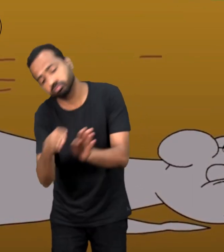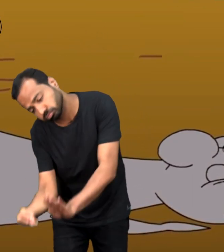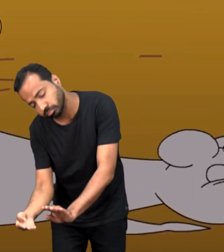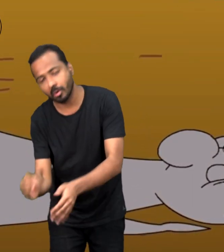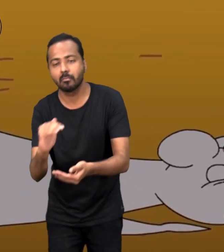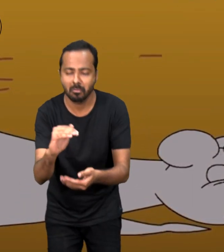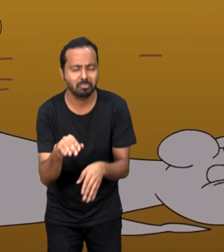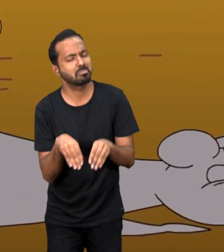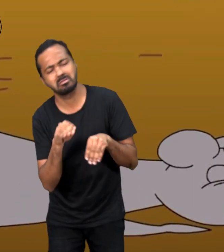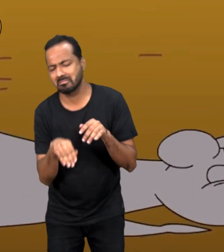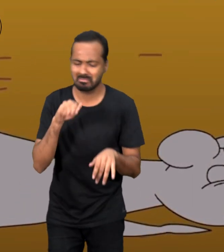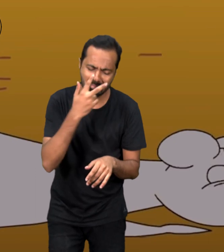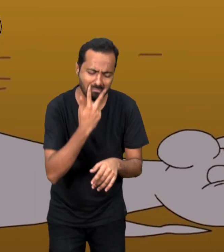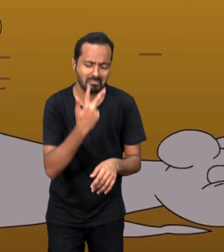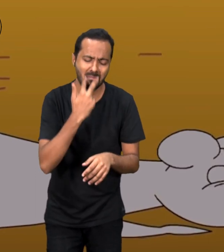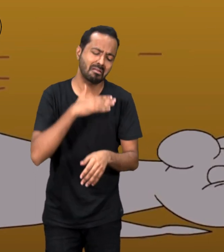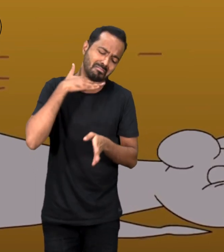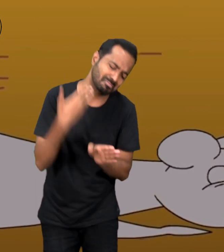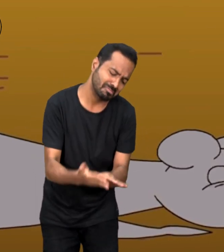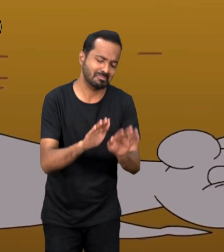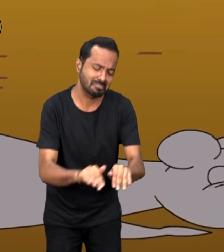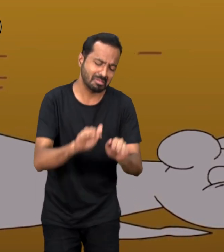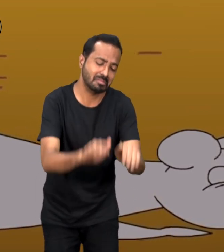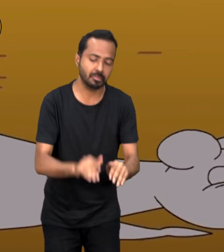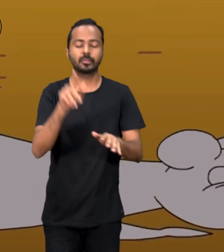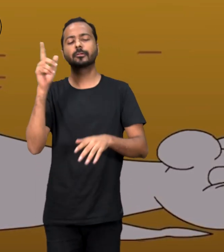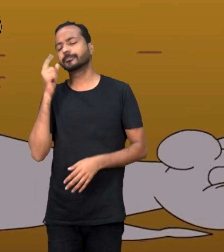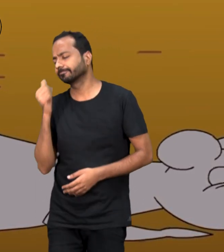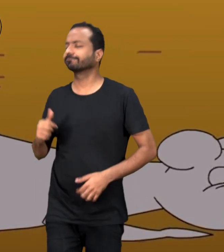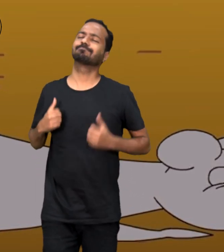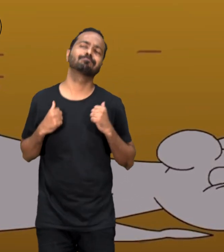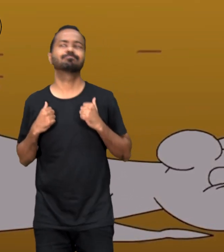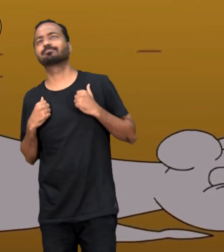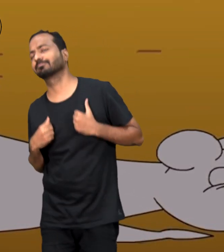Mongoose's mother was died when he was a child and he was so crying.